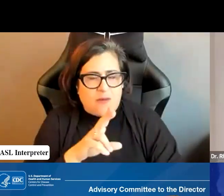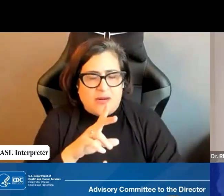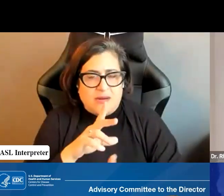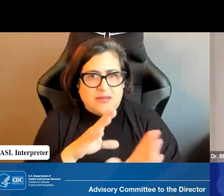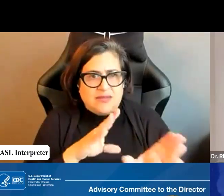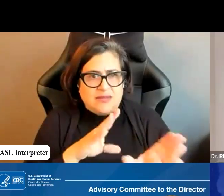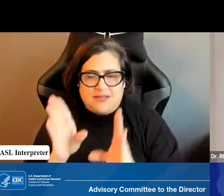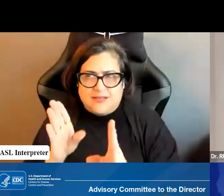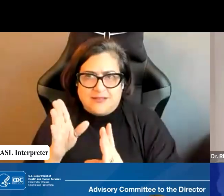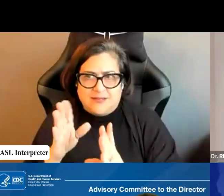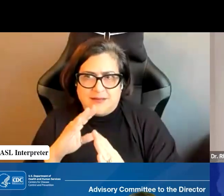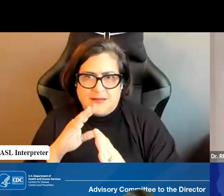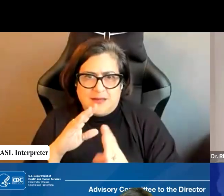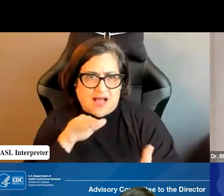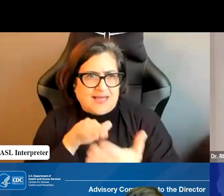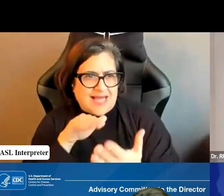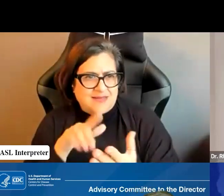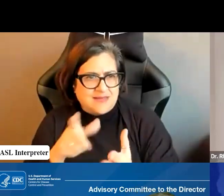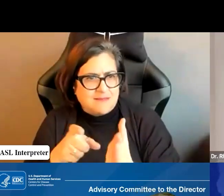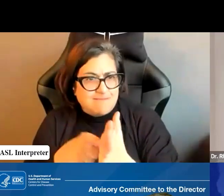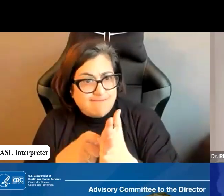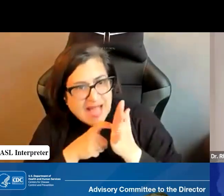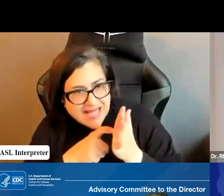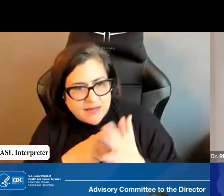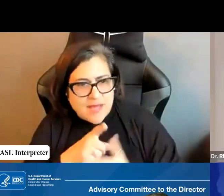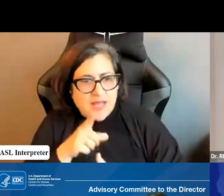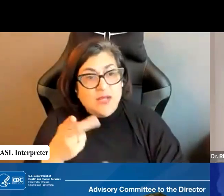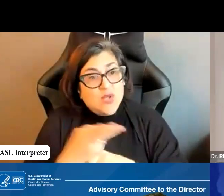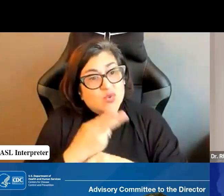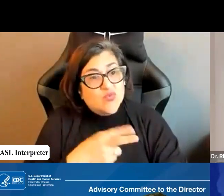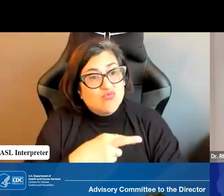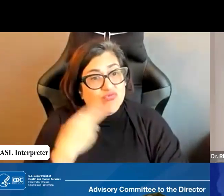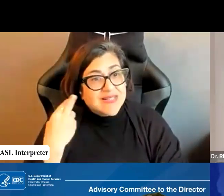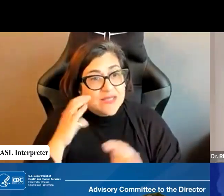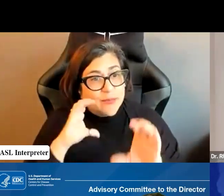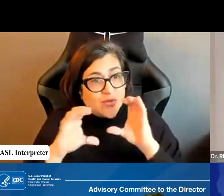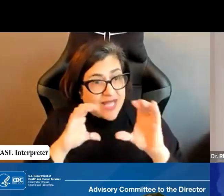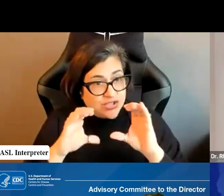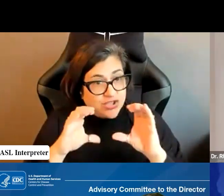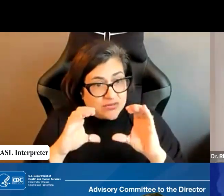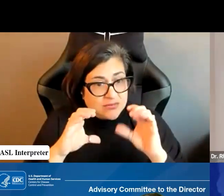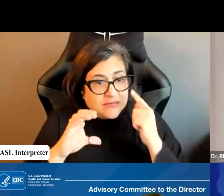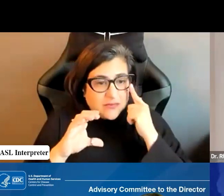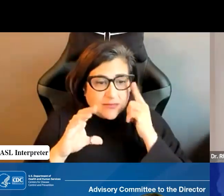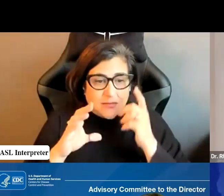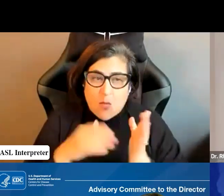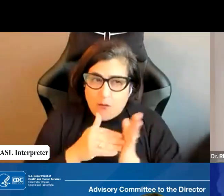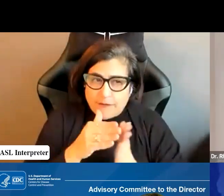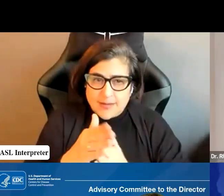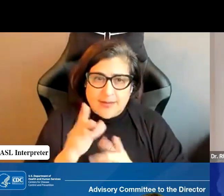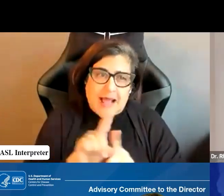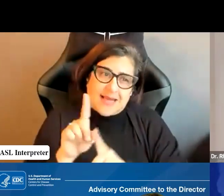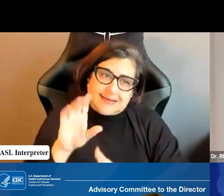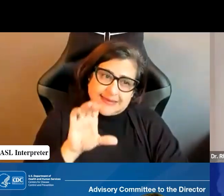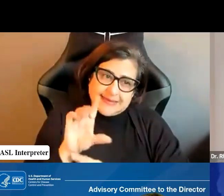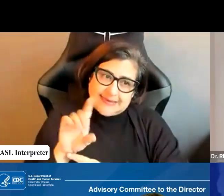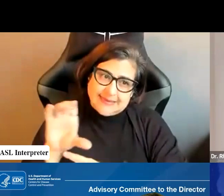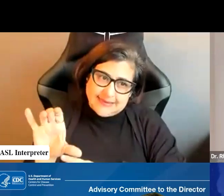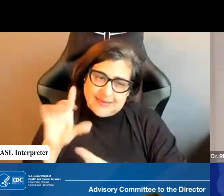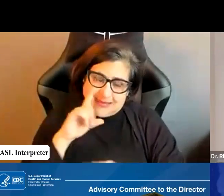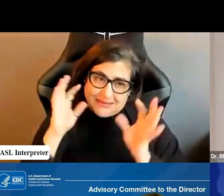And I wonder, you use risk communication a lot in there as if CDC is deciding the risk, or,